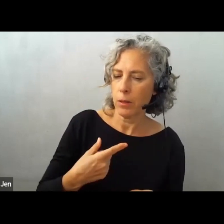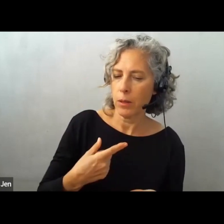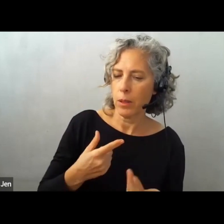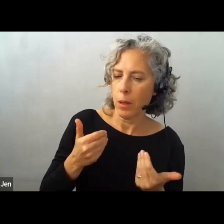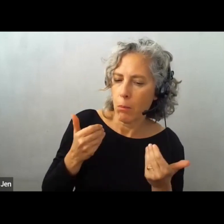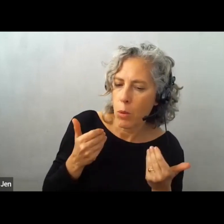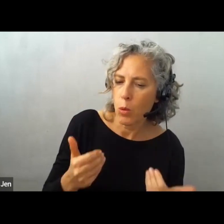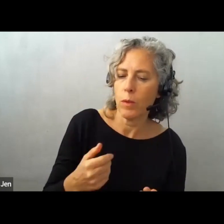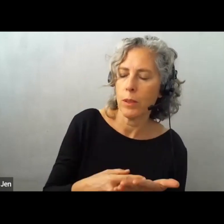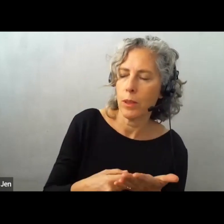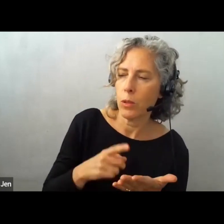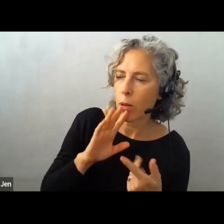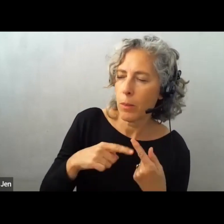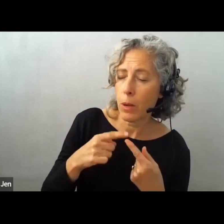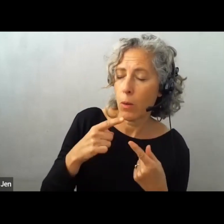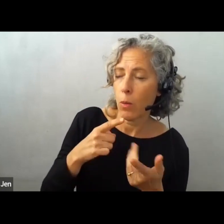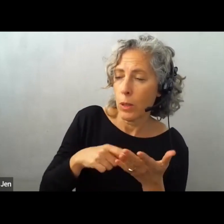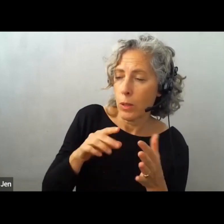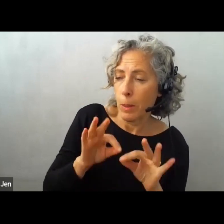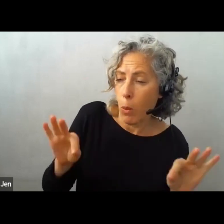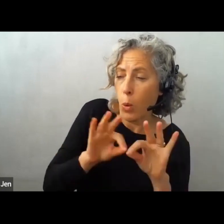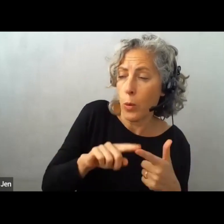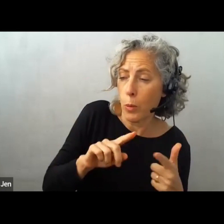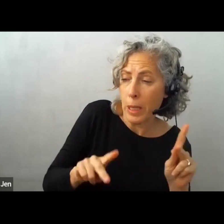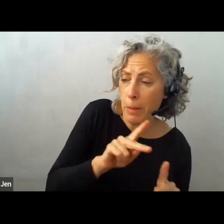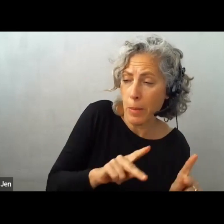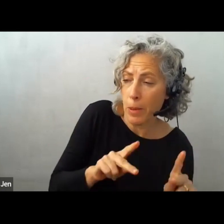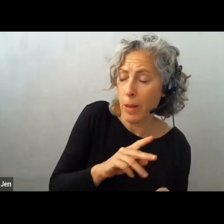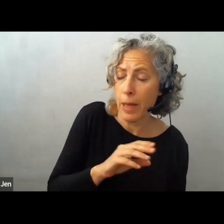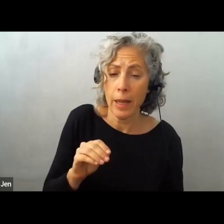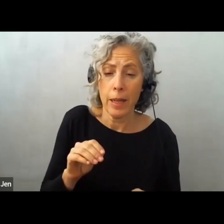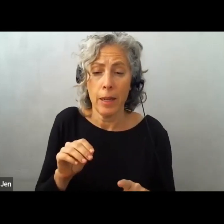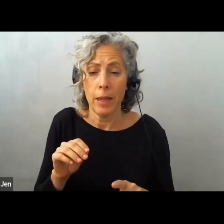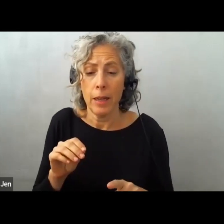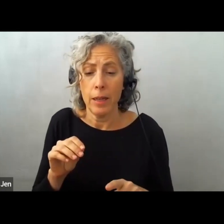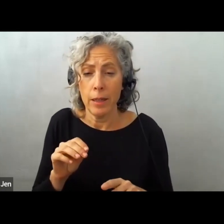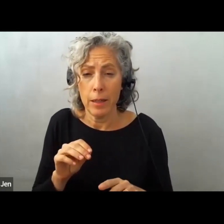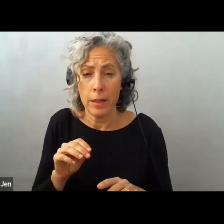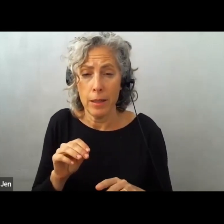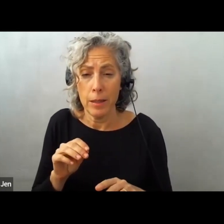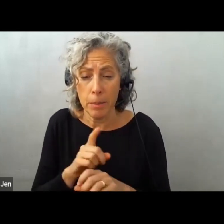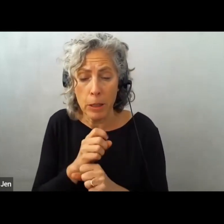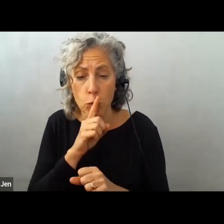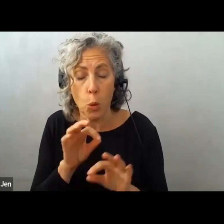important to people and the importance of making sure that we remember what's important,